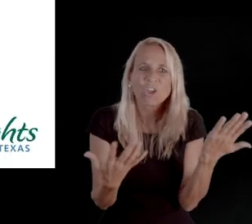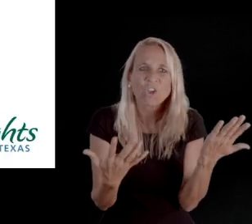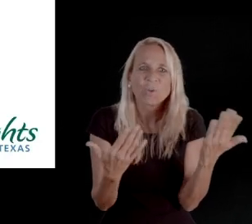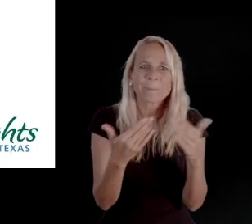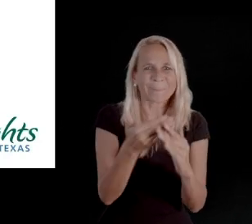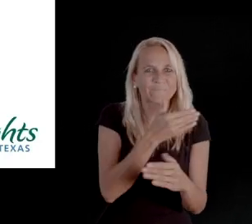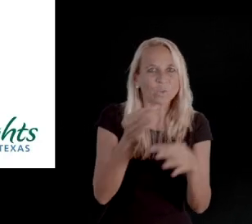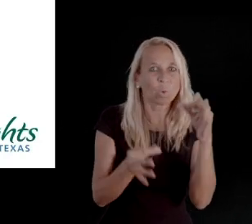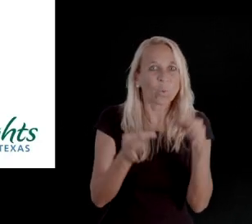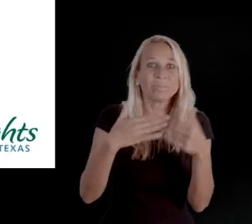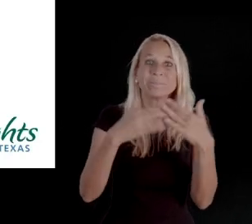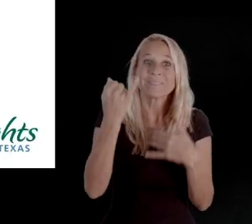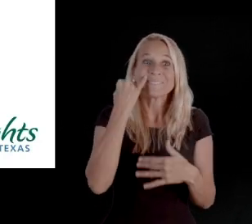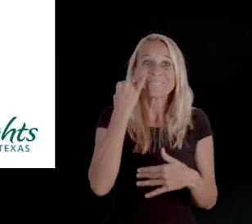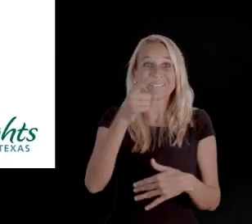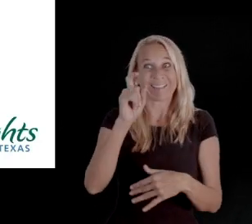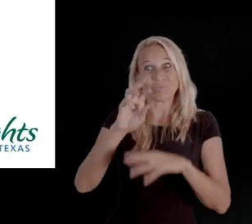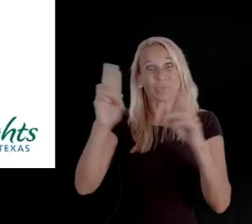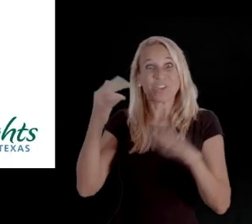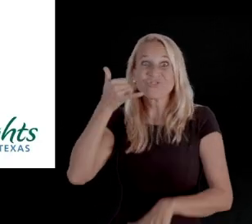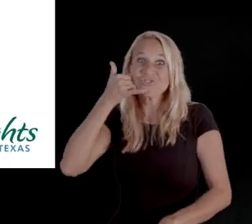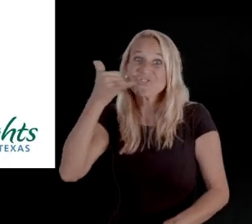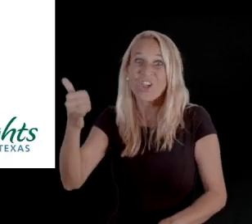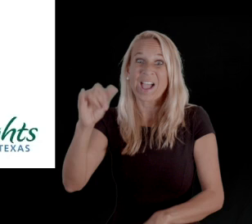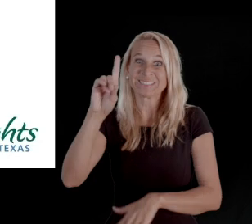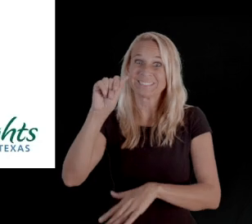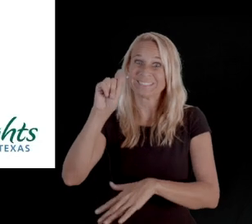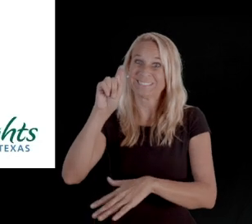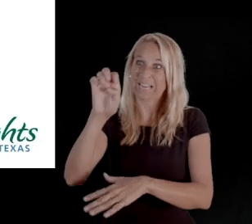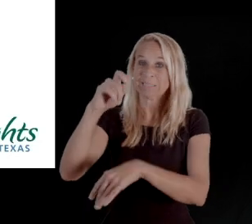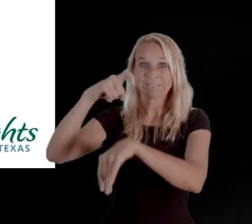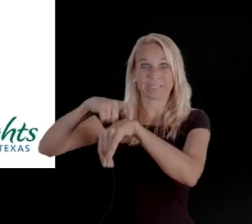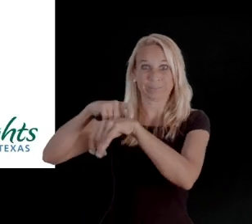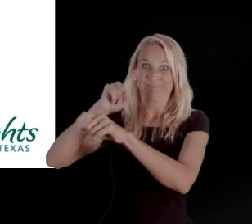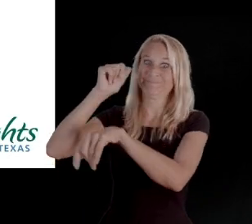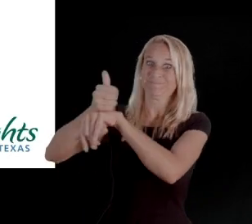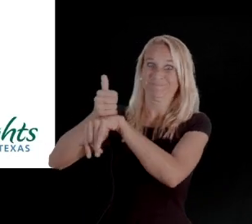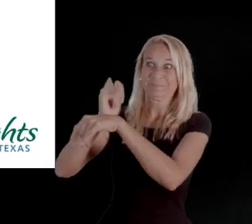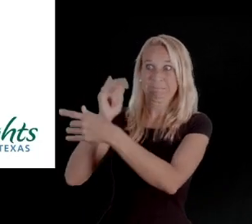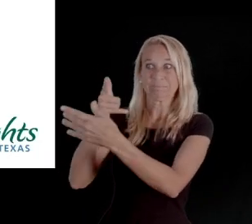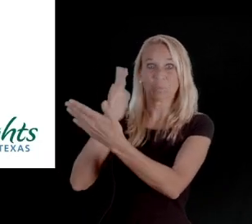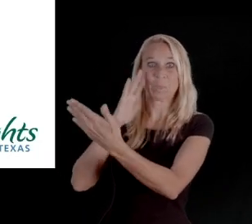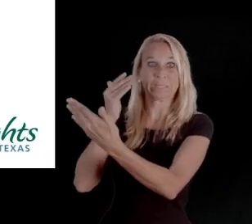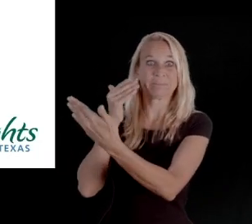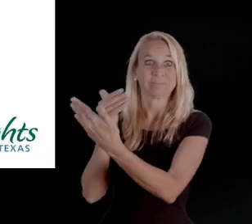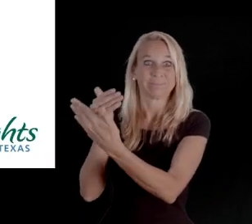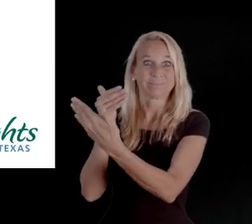even if you have to proceed on the call, the date and time that is suggested,